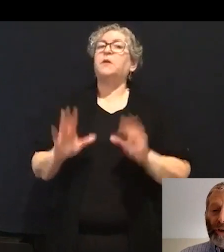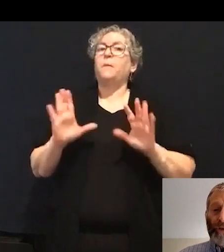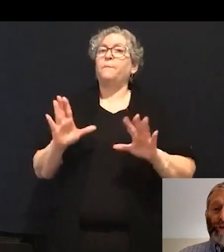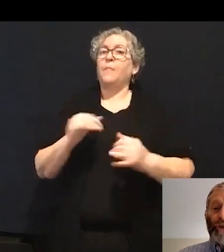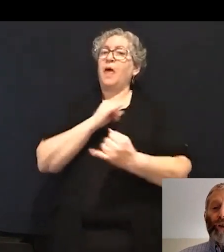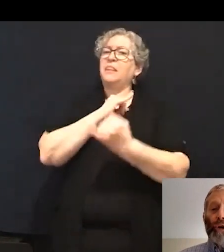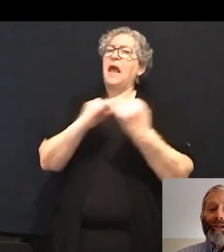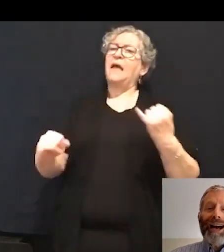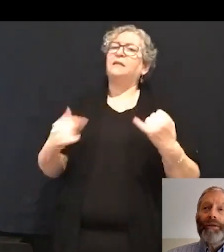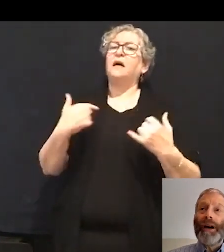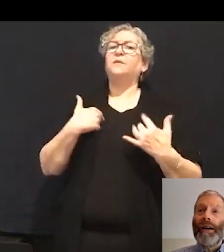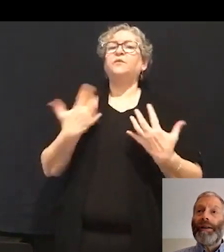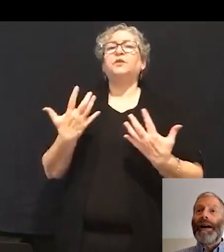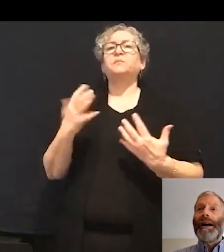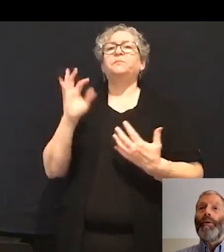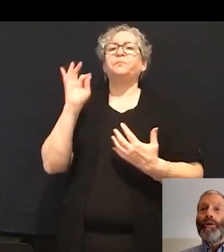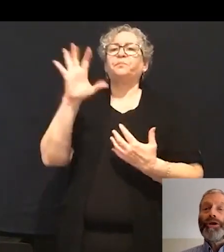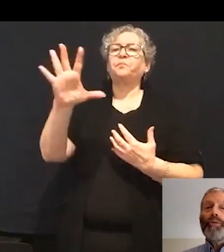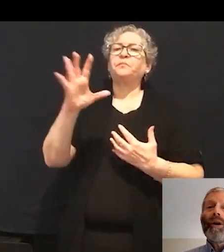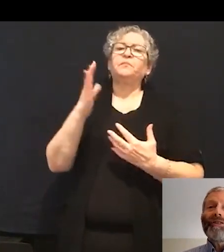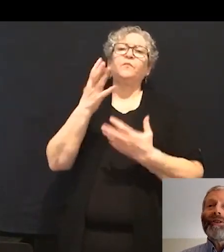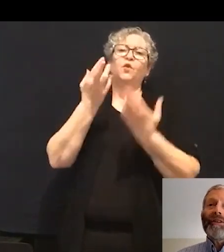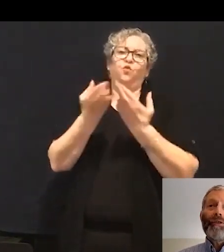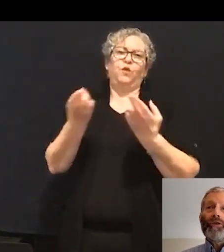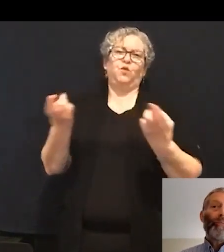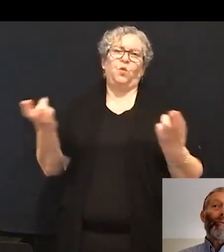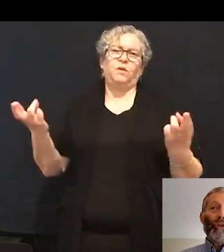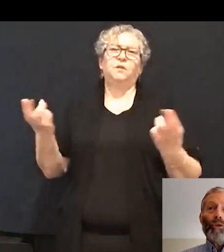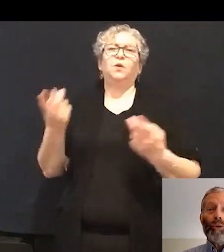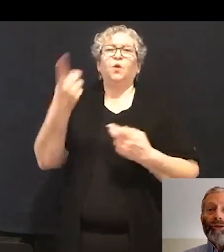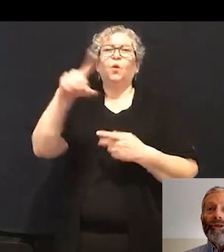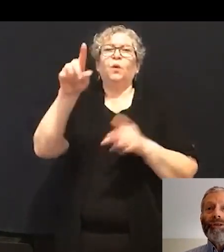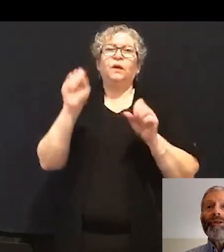So to close out, I just wanted to give you some resources